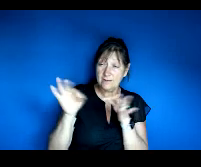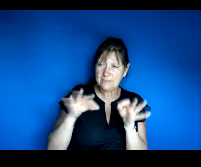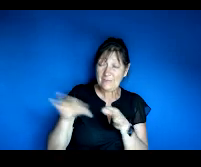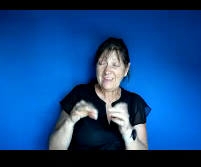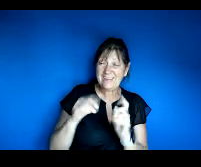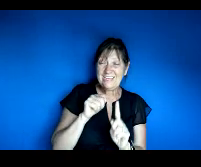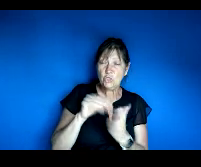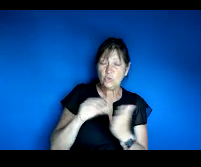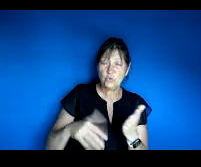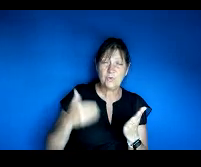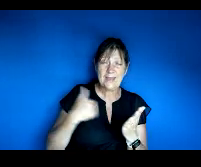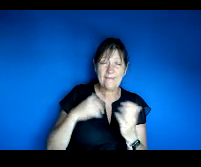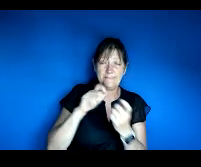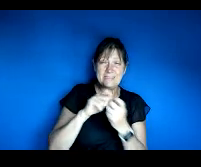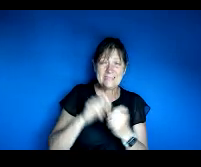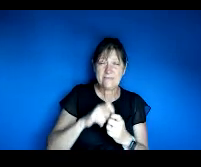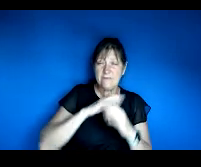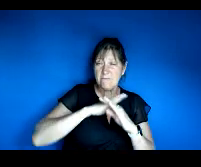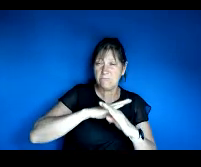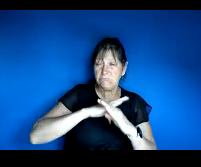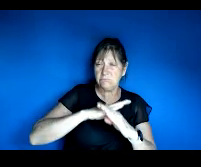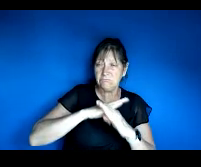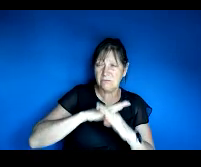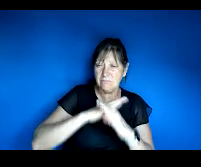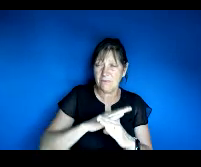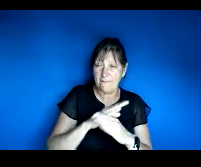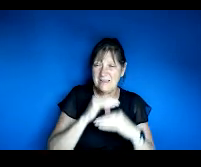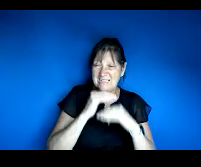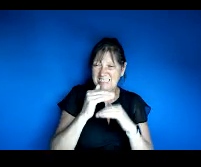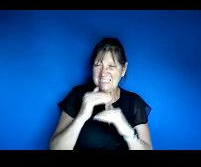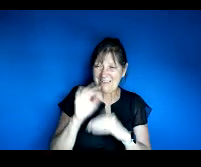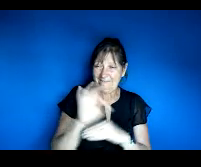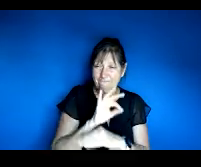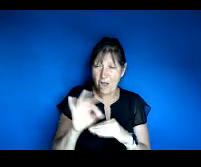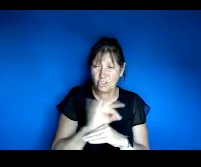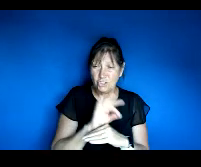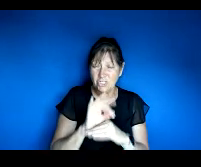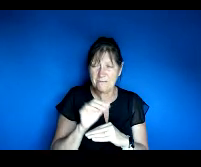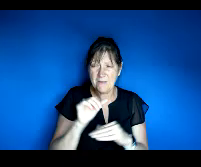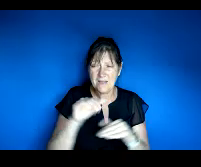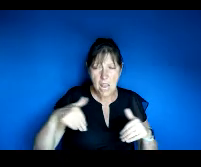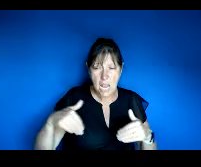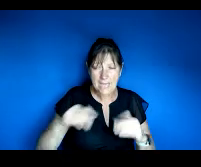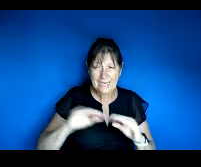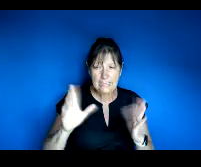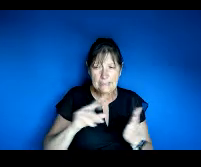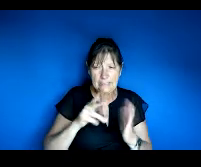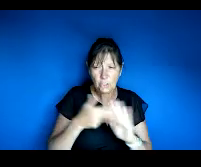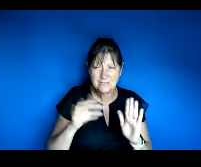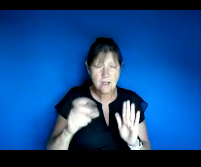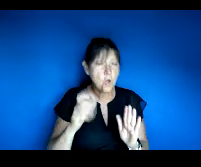with the student around a specific diagnosis, and just aren't clear on that yet, we'll certainly do our best to work with that,